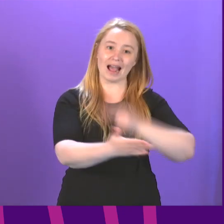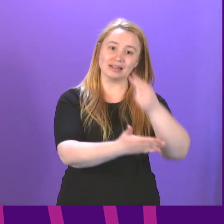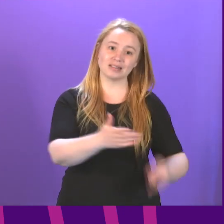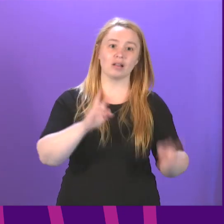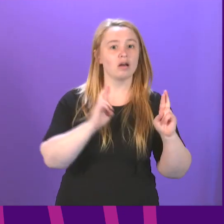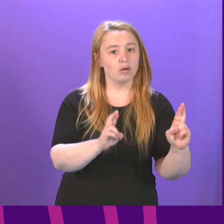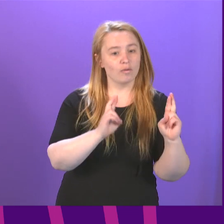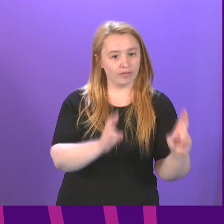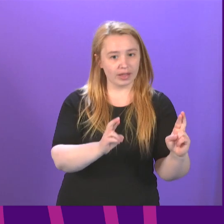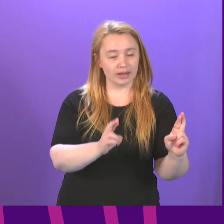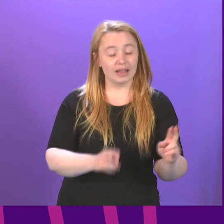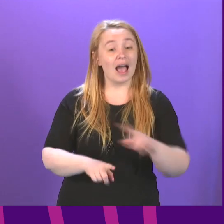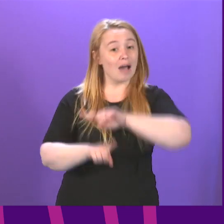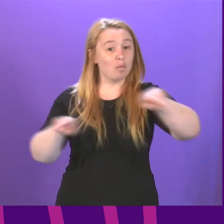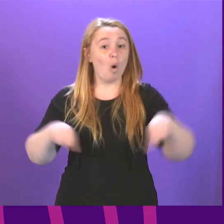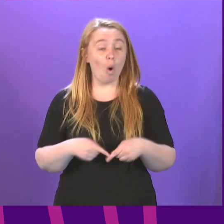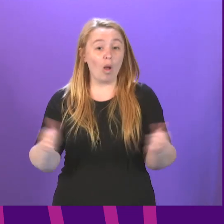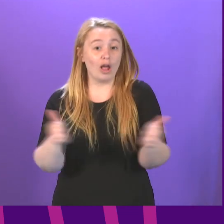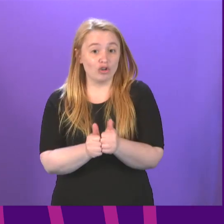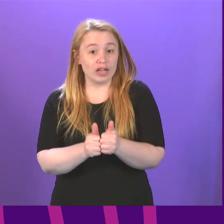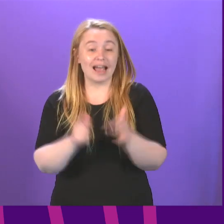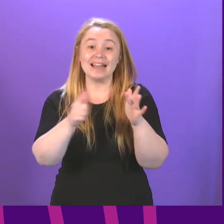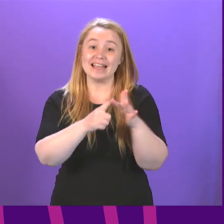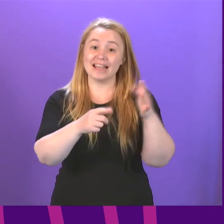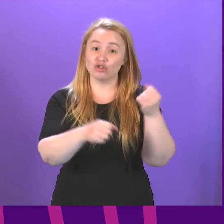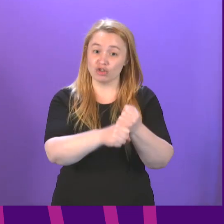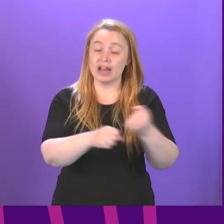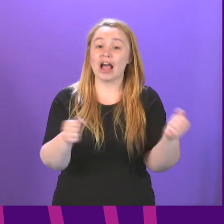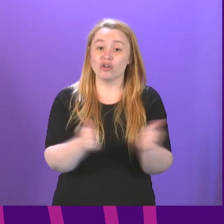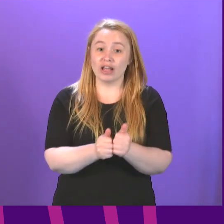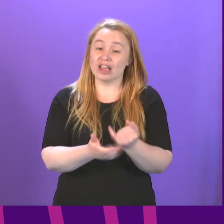being called off. As we all agree, and as Iain Gray agrees, a strike is unnecessary and would